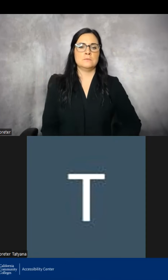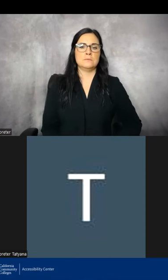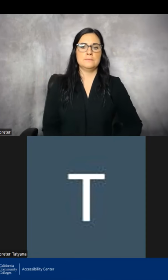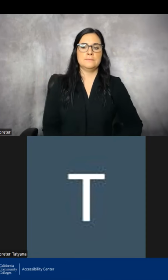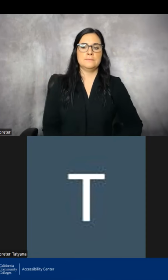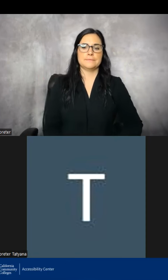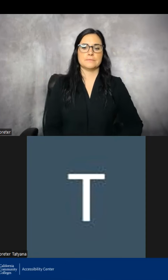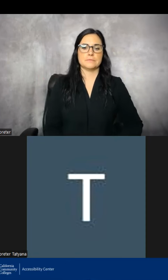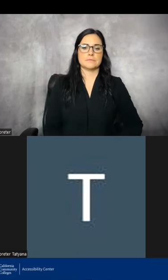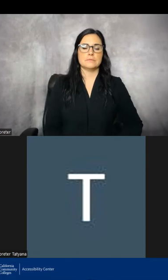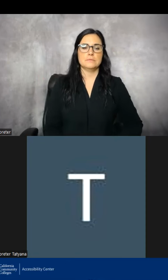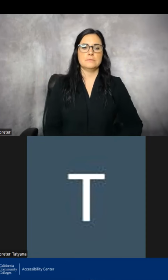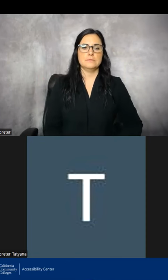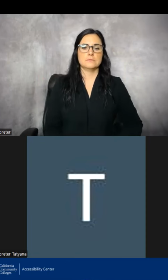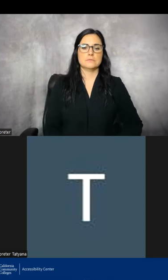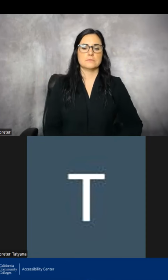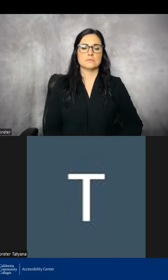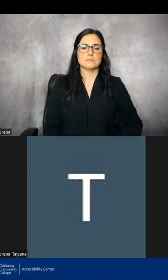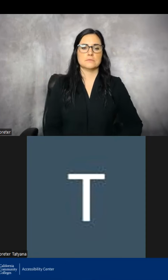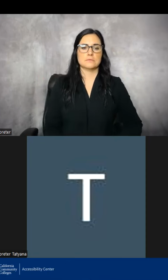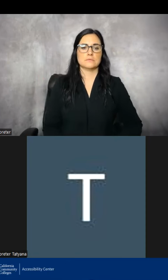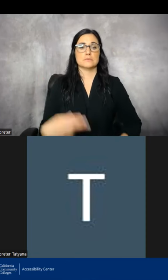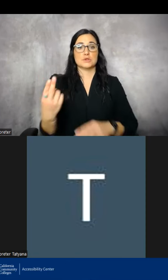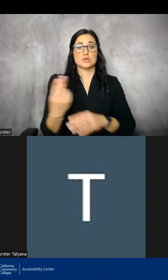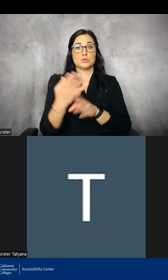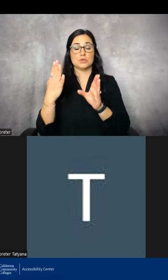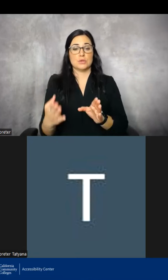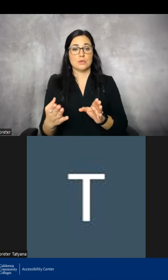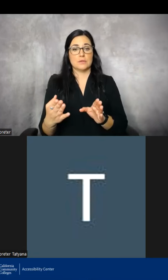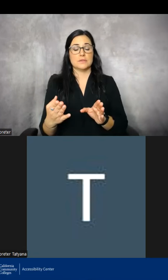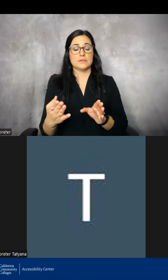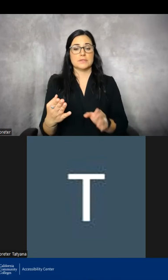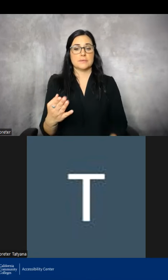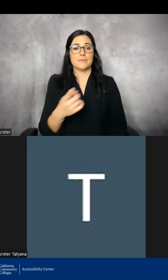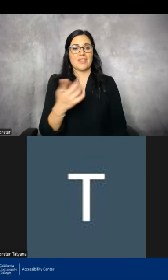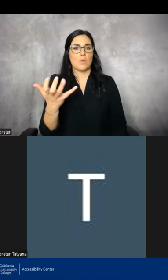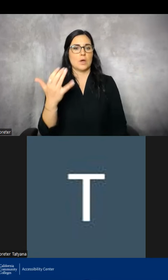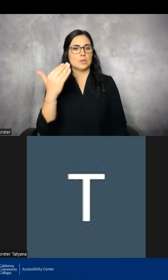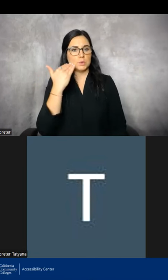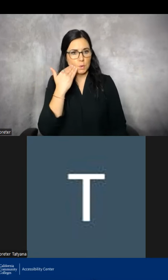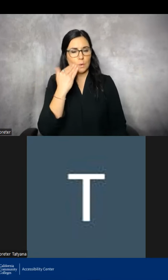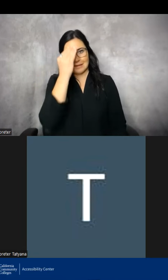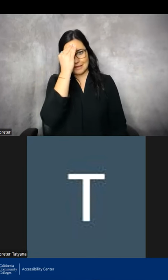Sighted users, they long to understand this information intuitively.